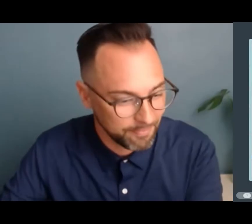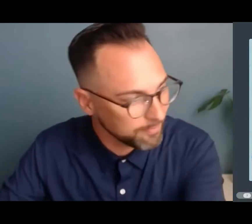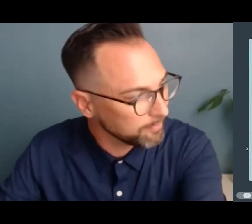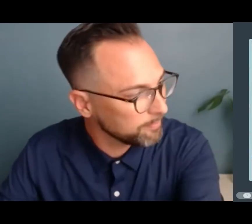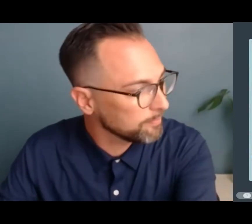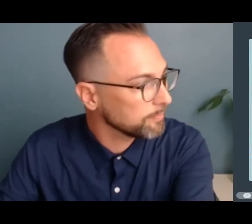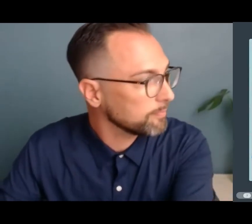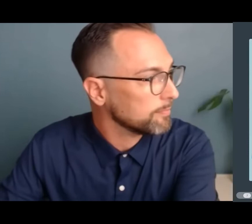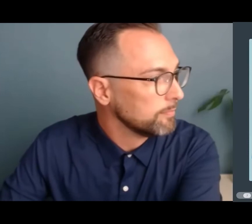Next slide, please.